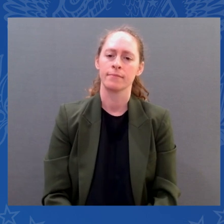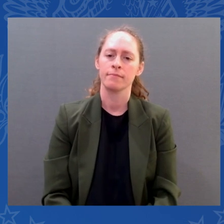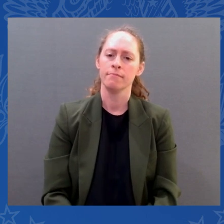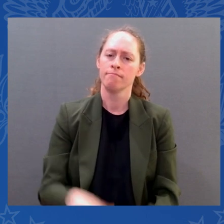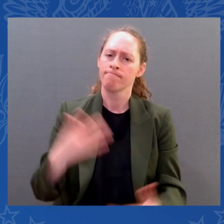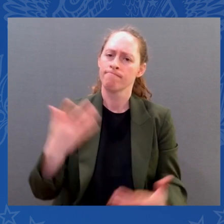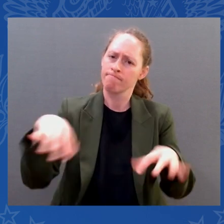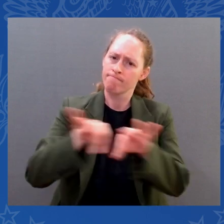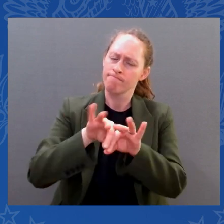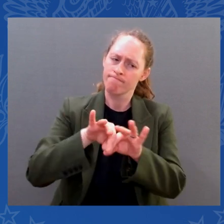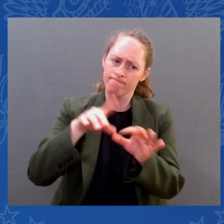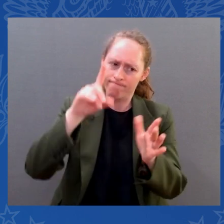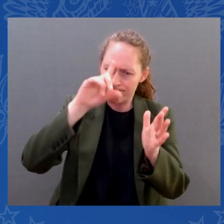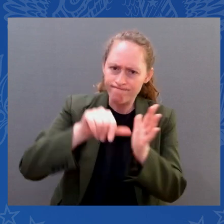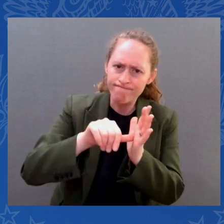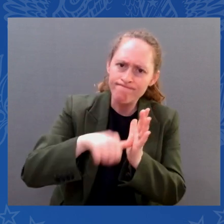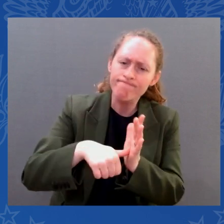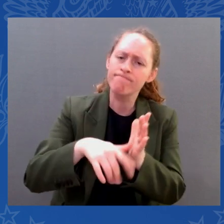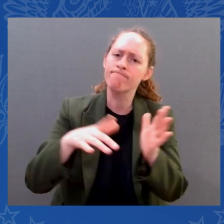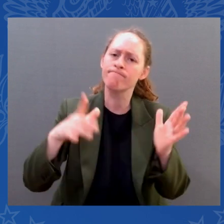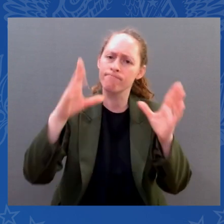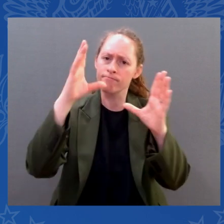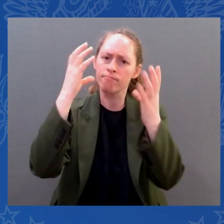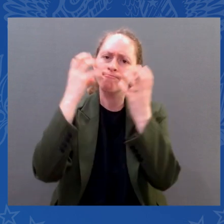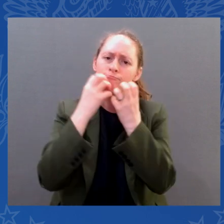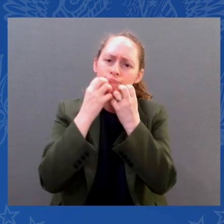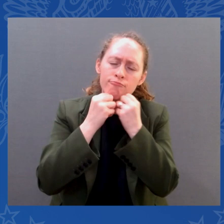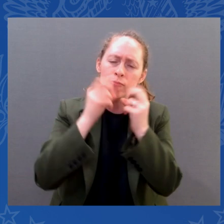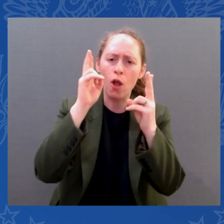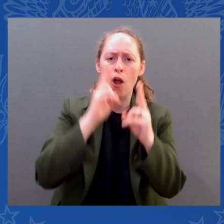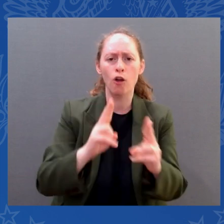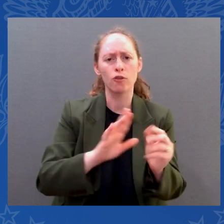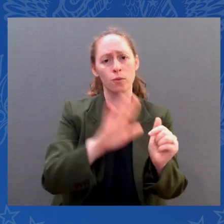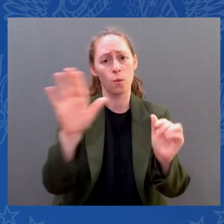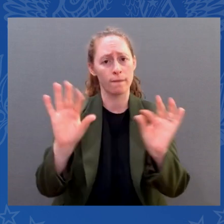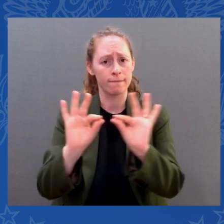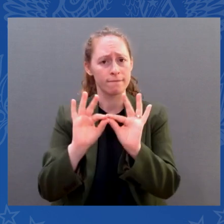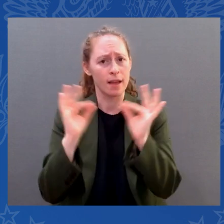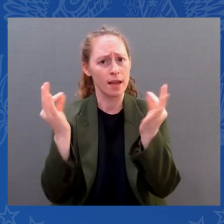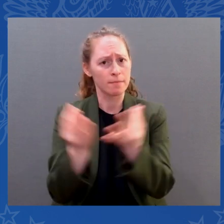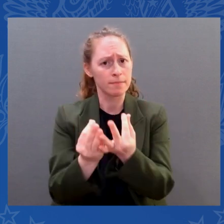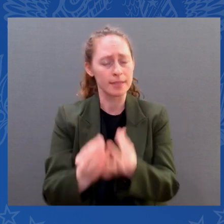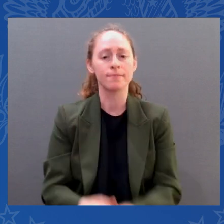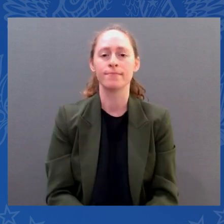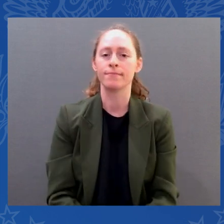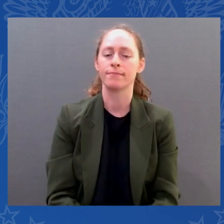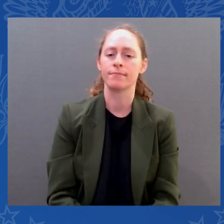Danny served in the famed 442nd Regimental Combat Team during World War Two.